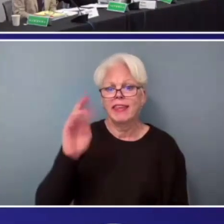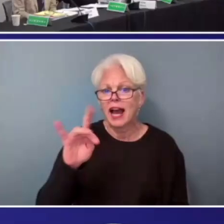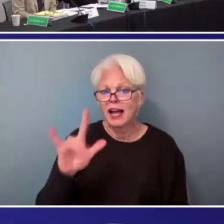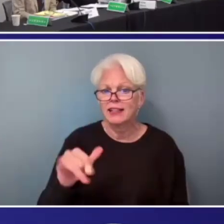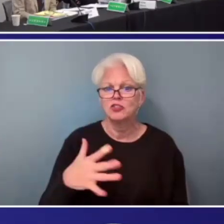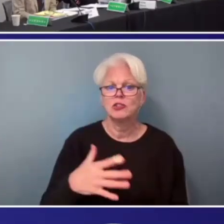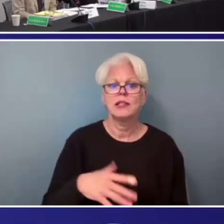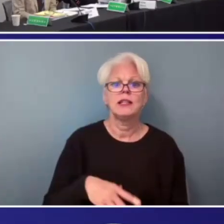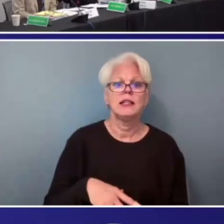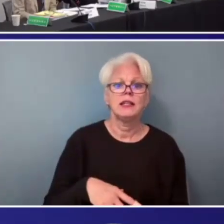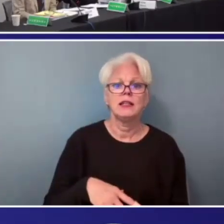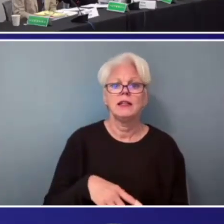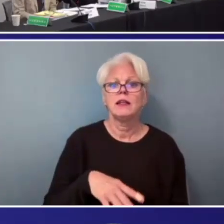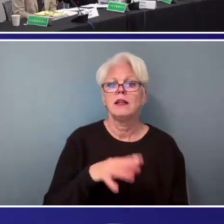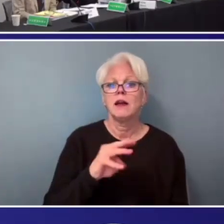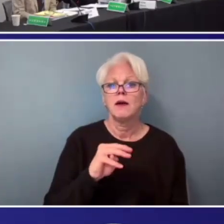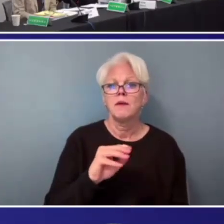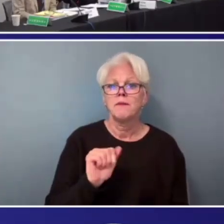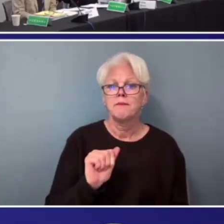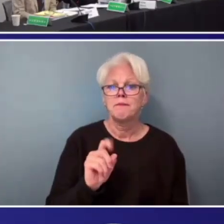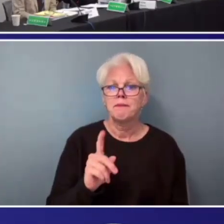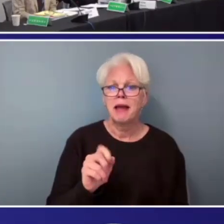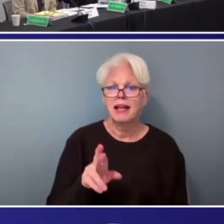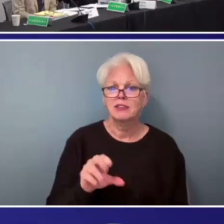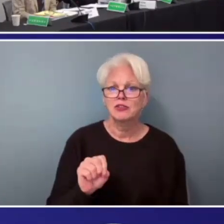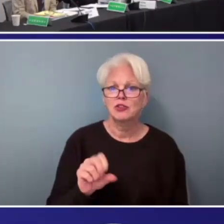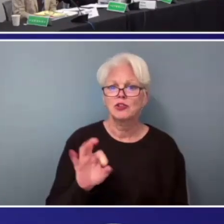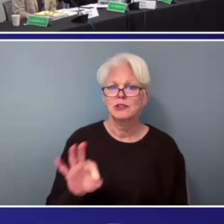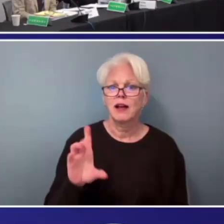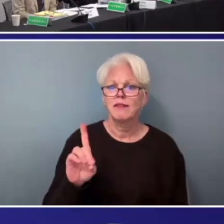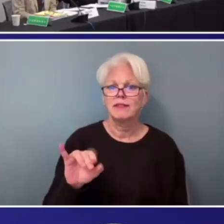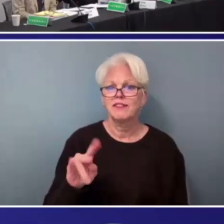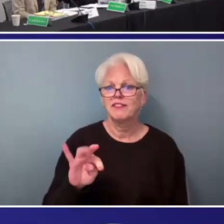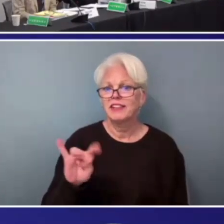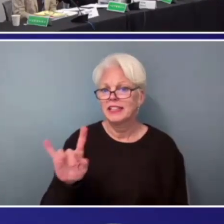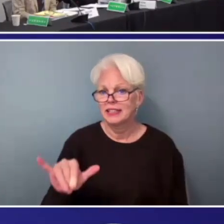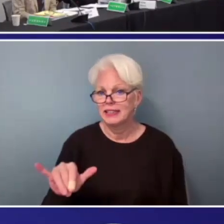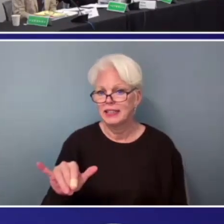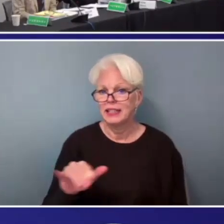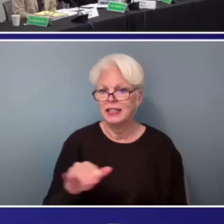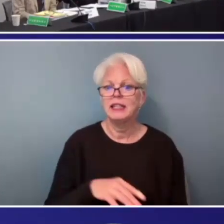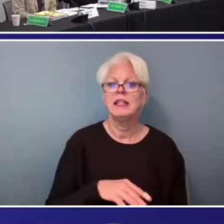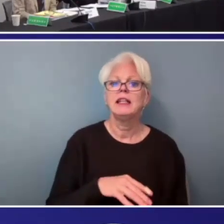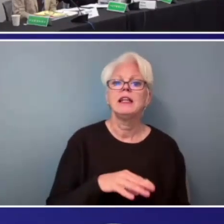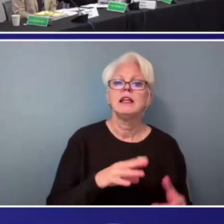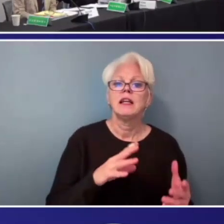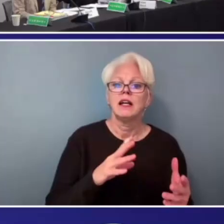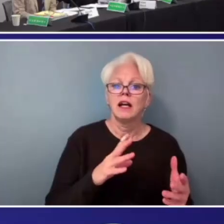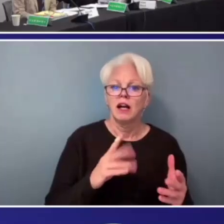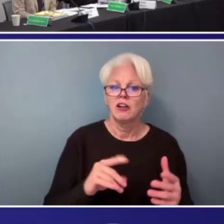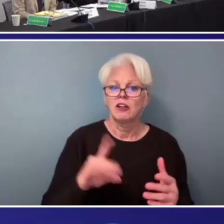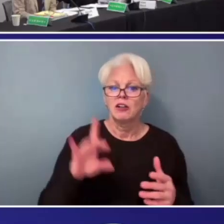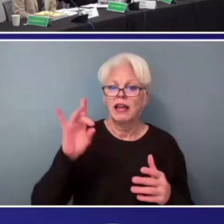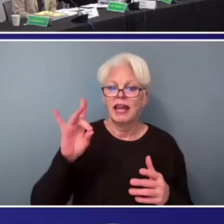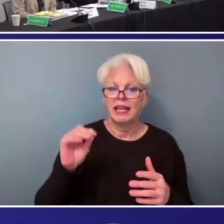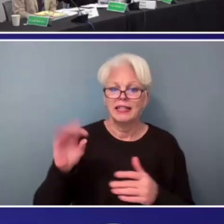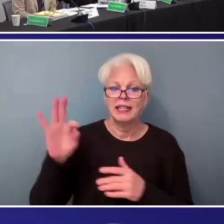is between 80 and 90, and some law school programs are now between 80 and 90. Everything else is way above 80 or 90.